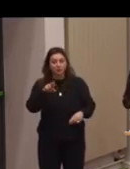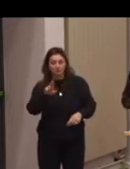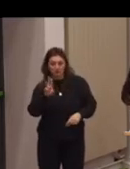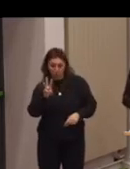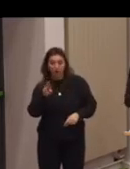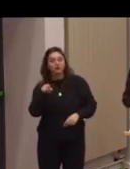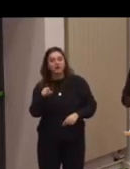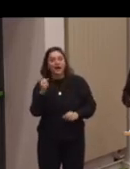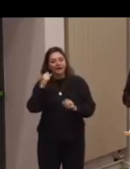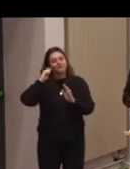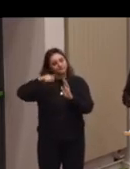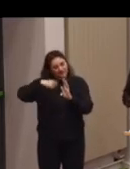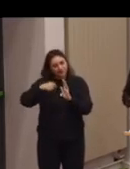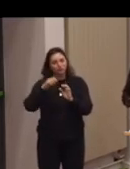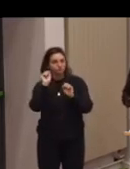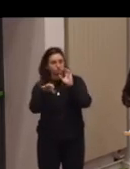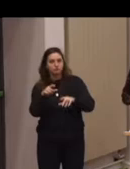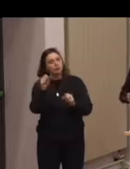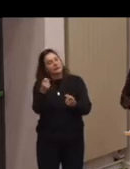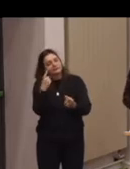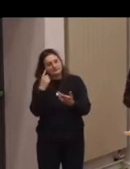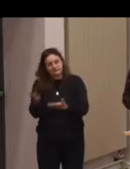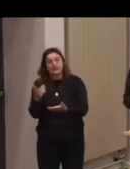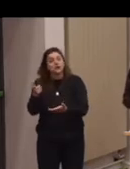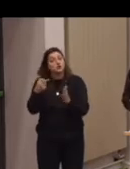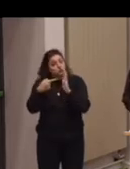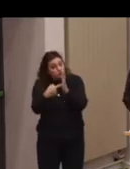family networks, their community networks, they really are placed at much heightened